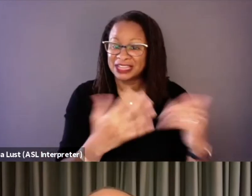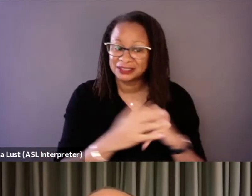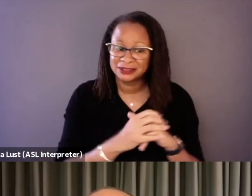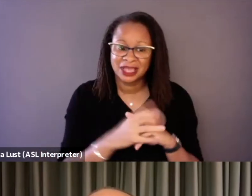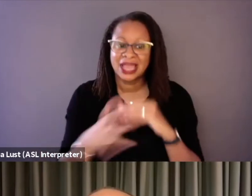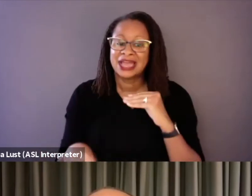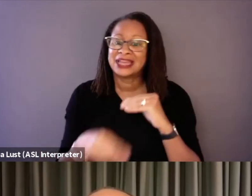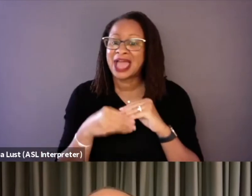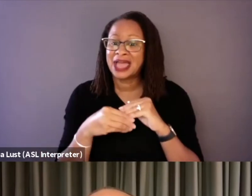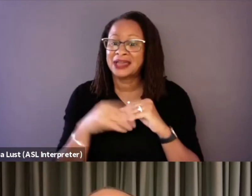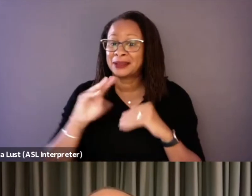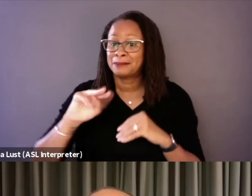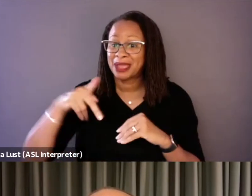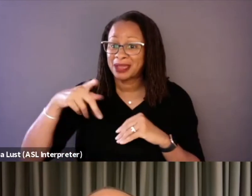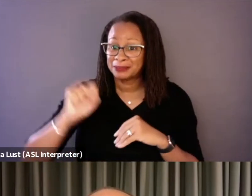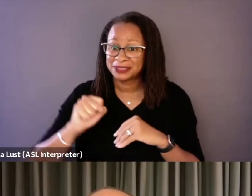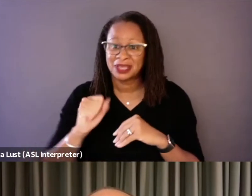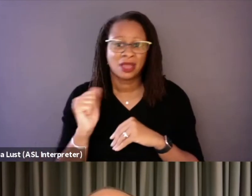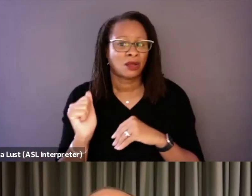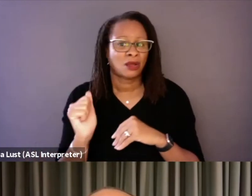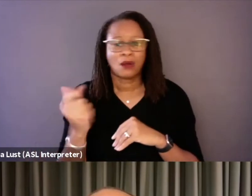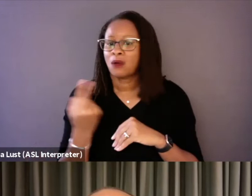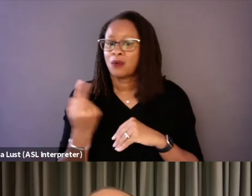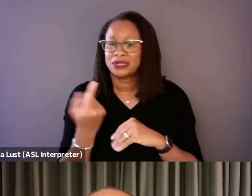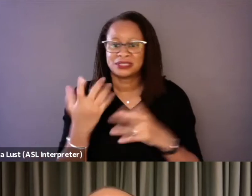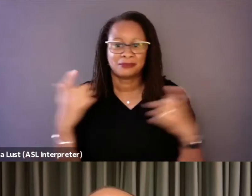because maps were always the big part of his work because he believed that